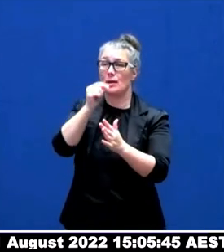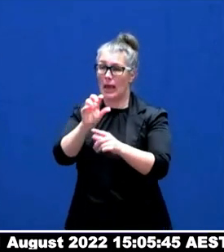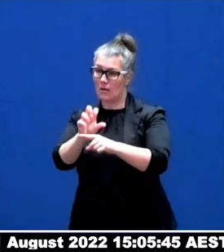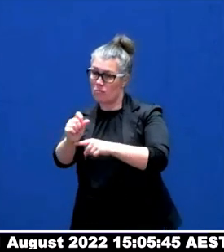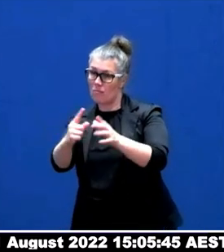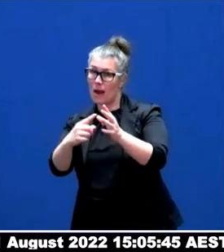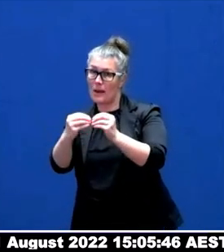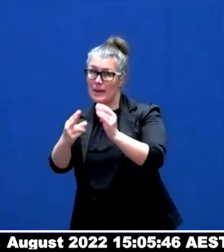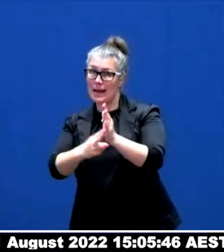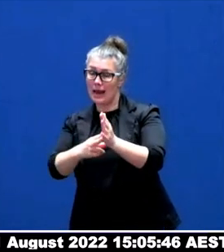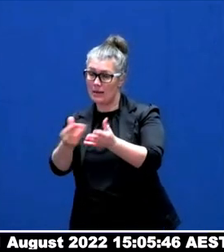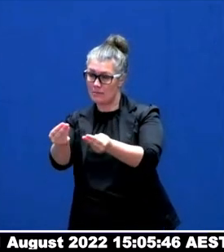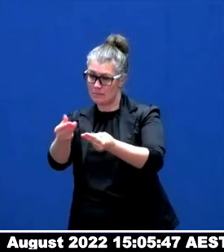information about who the provider is.